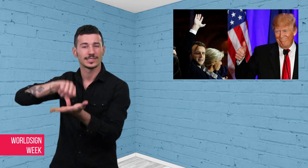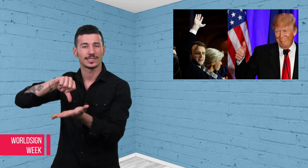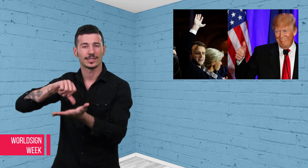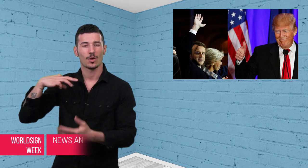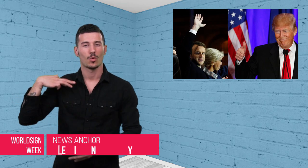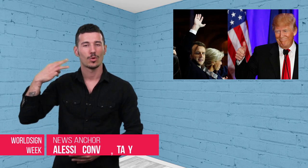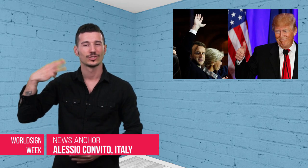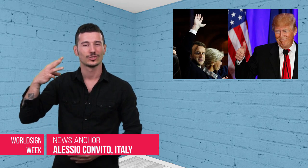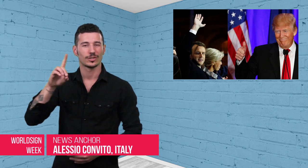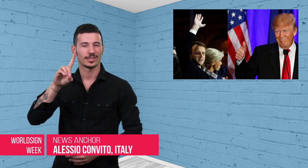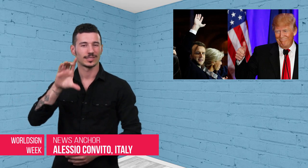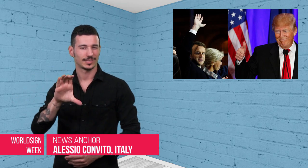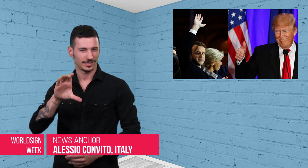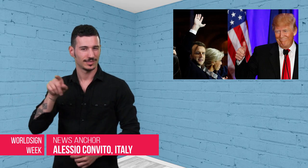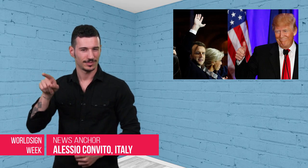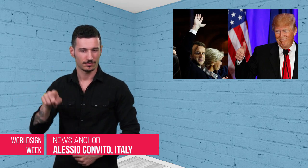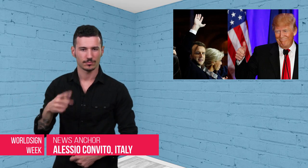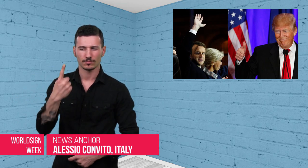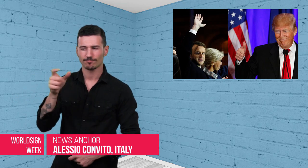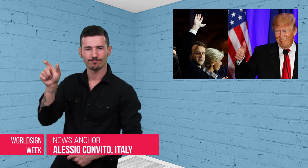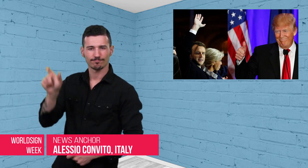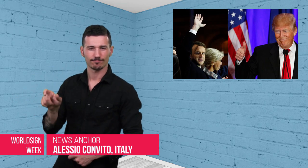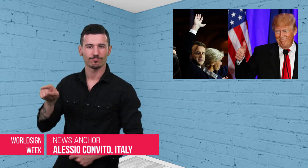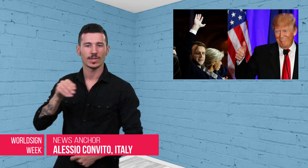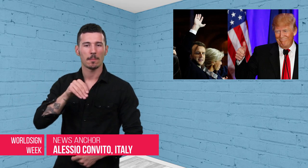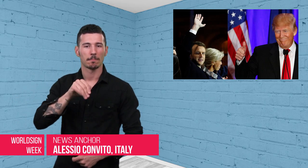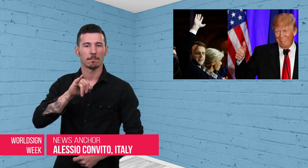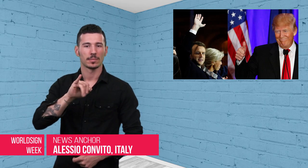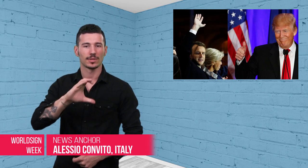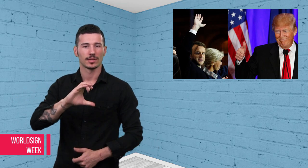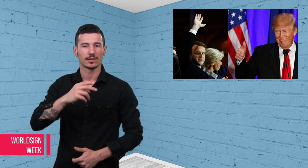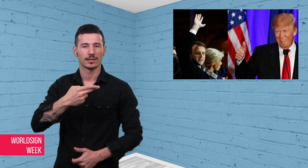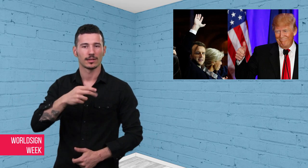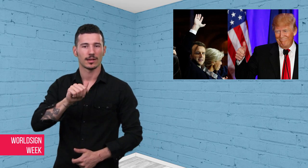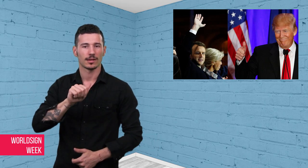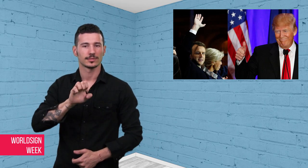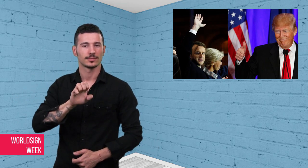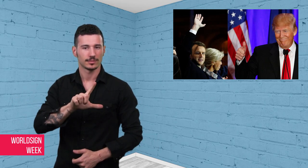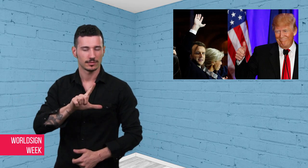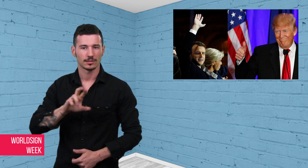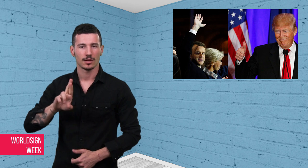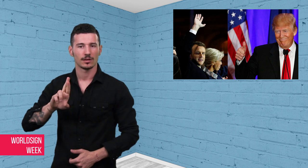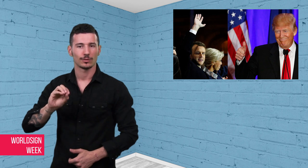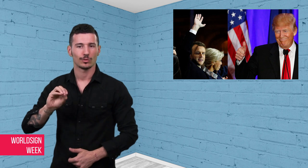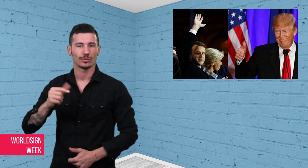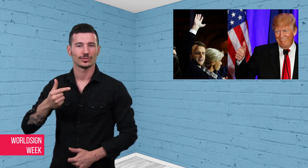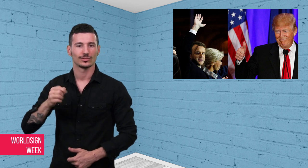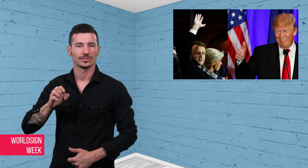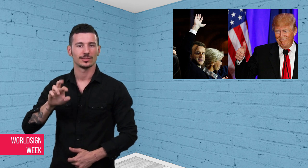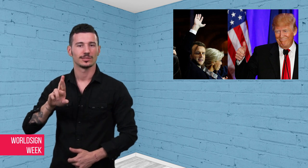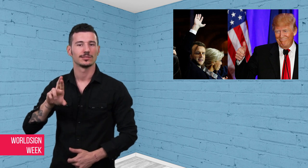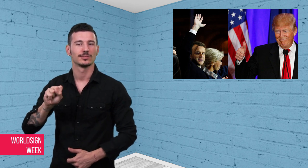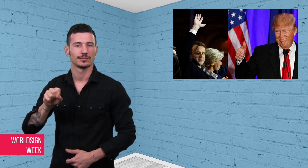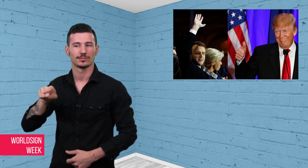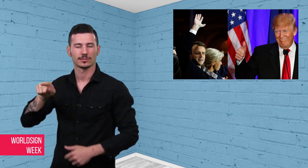Alessio: In Washington, D.C., Admiral Michael Rogers, head of the U.S. Cyber